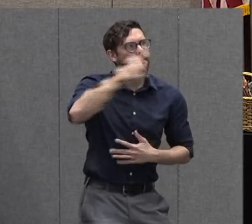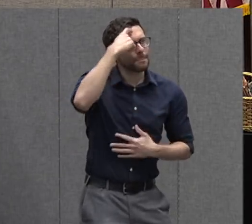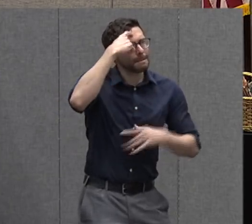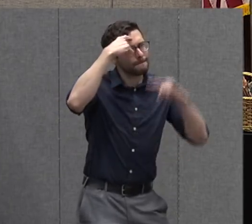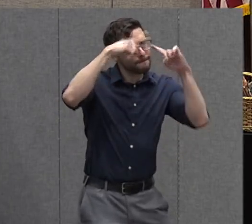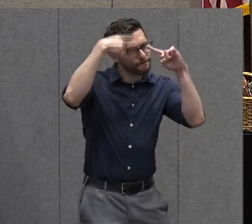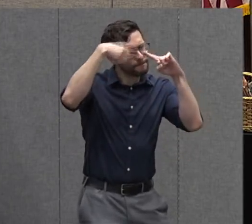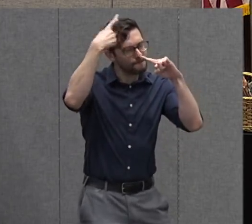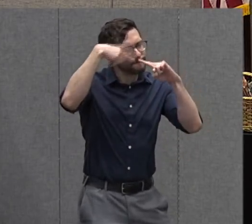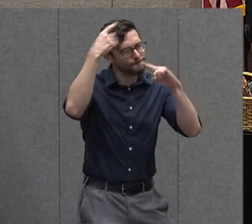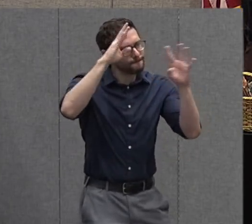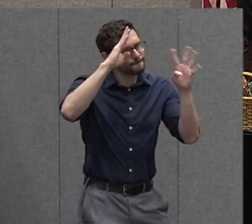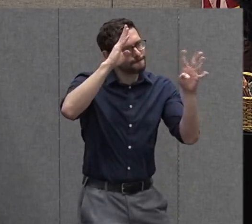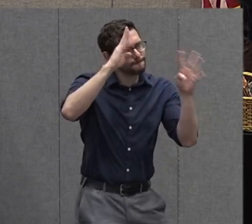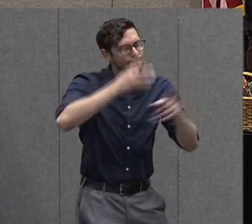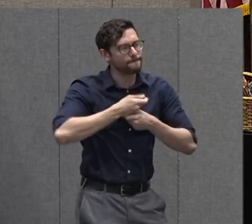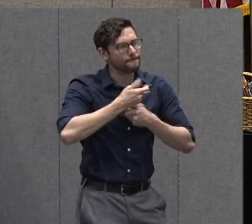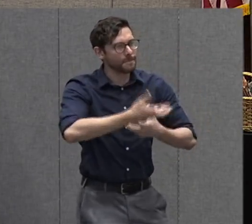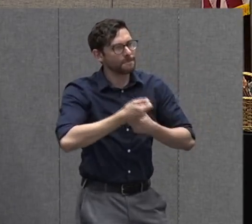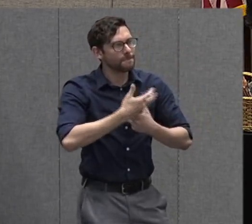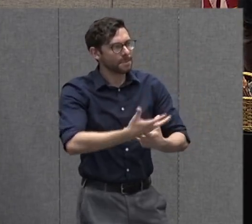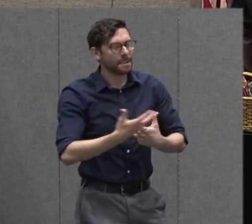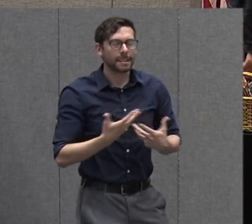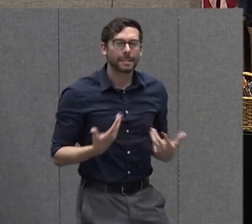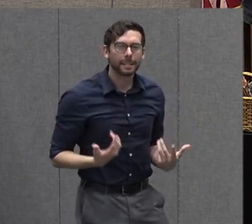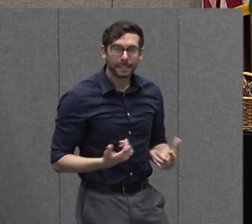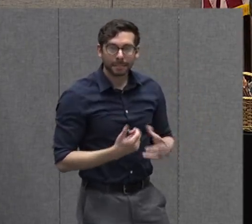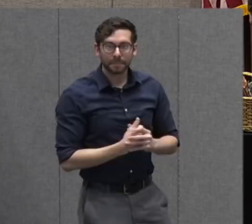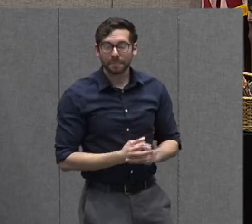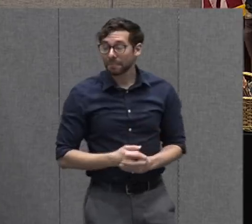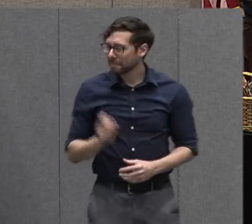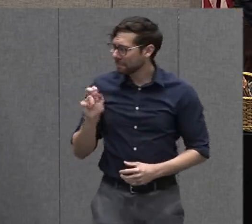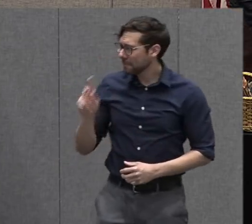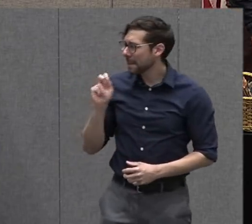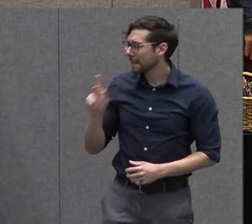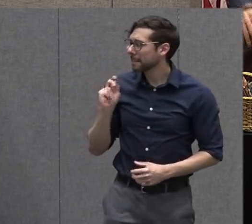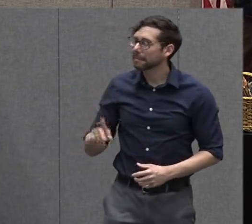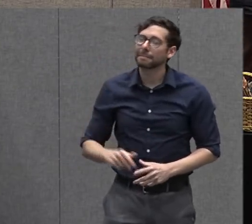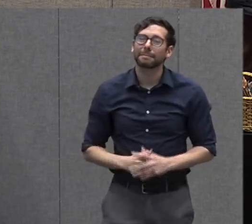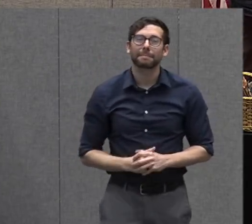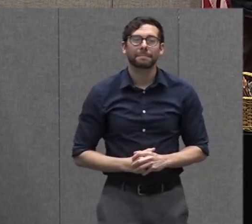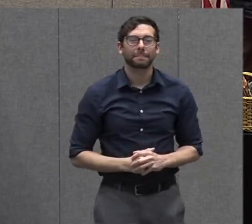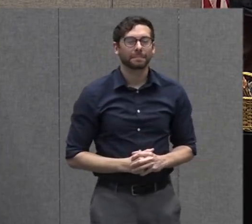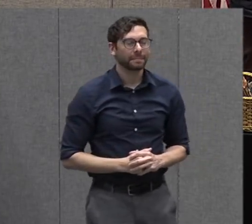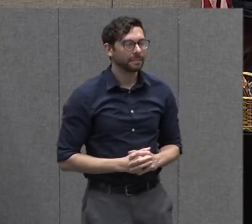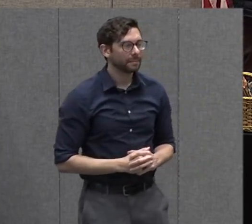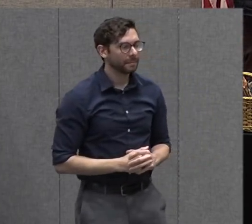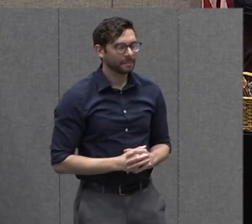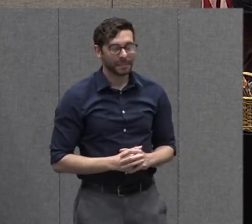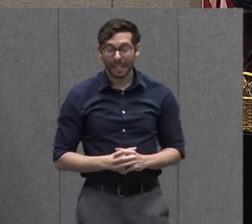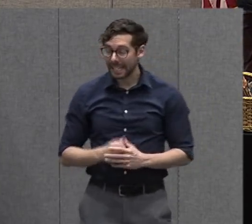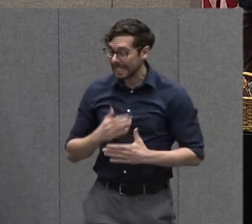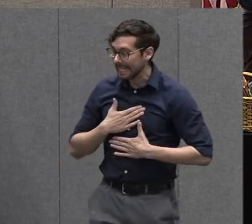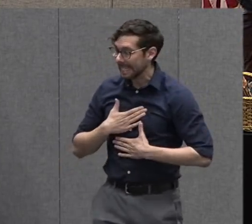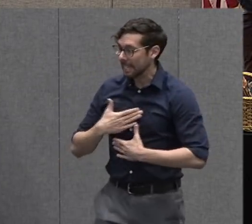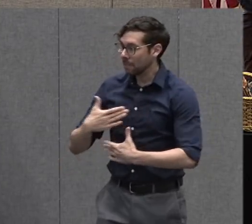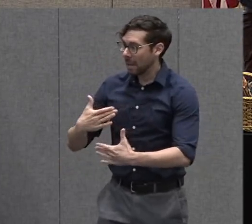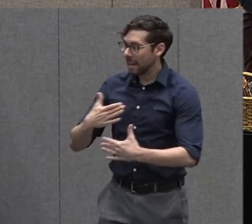[Miss Martindale] Okay. [Mr. R] I tried the alliteration. [Miss Martindale] That's okay. [Mr.R] Okay. [Miss Martindale] That's okay. [Mr. R] [Miss Martindale] Deep breath in through your nose [Mr R] out through...your mouth.